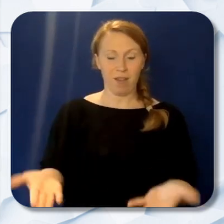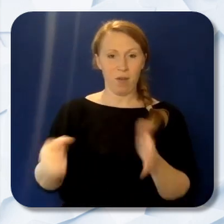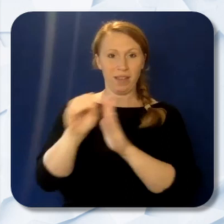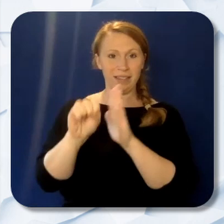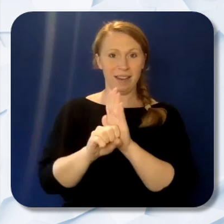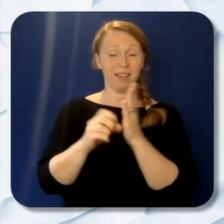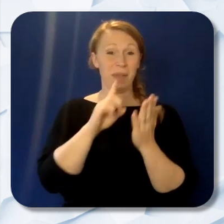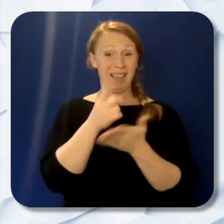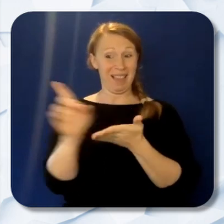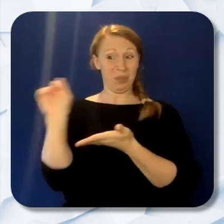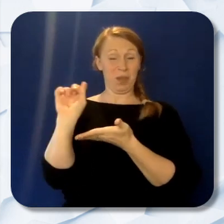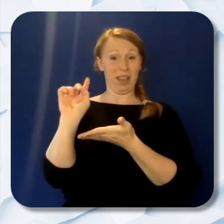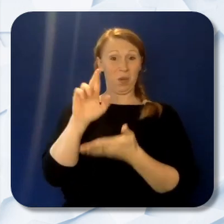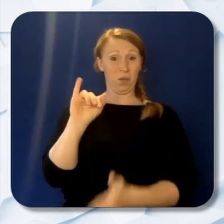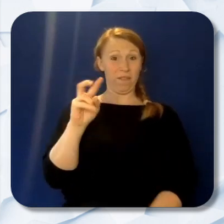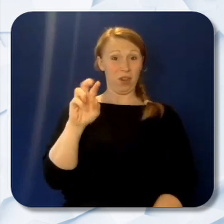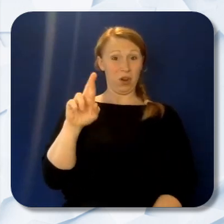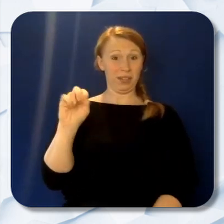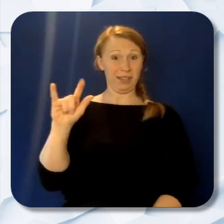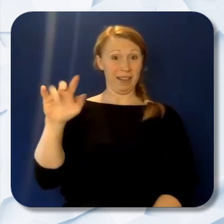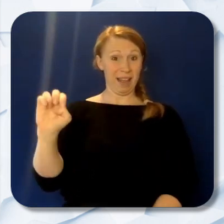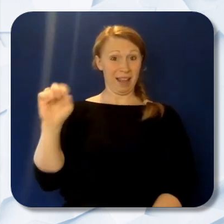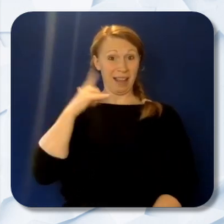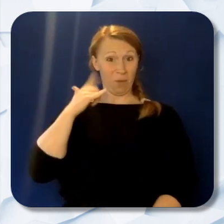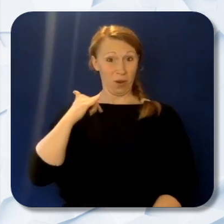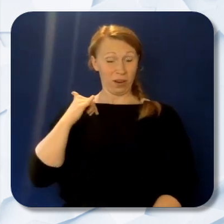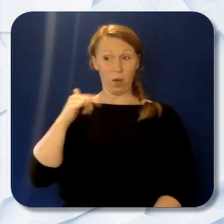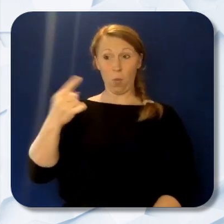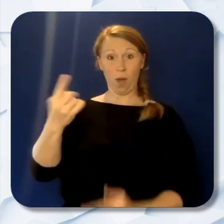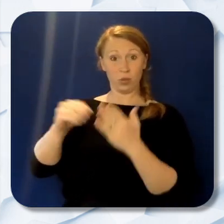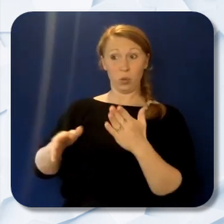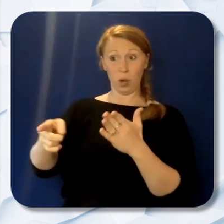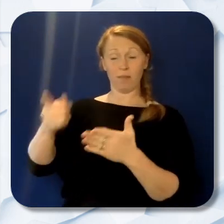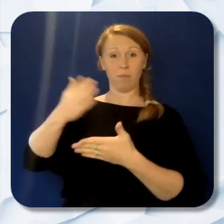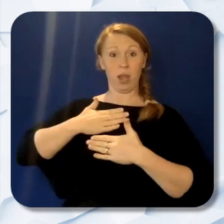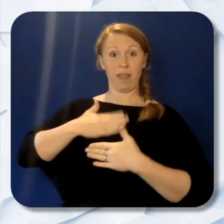a student stop breathing in the main office. Well, school staff in this for CPR. While